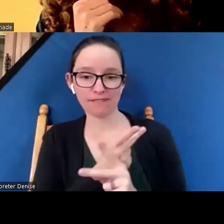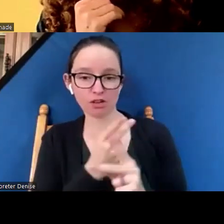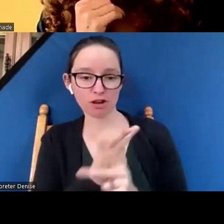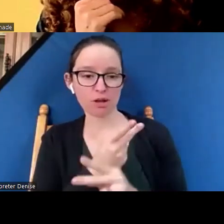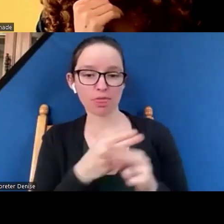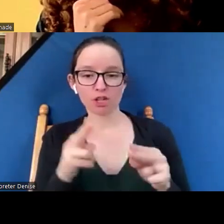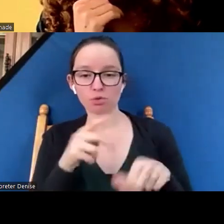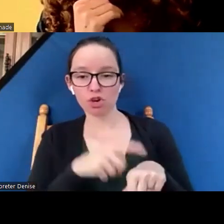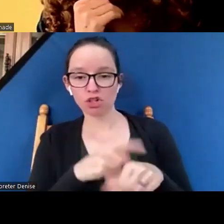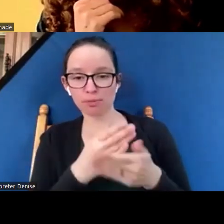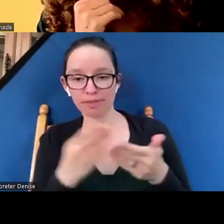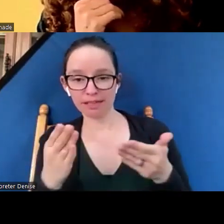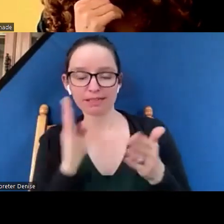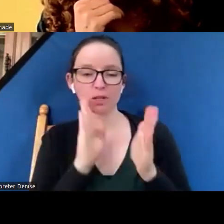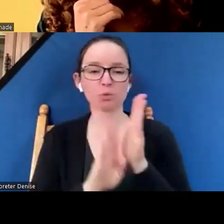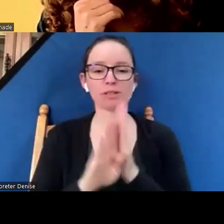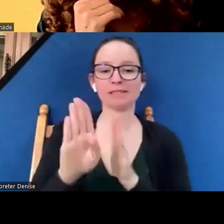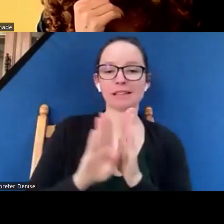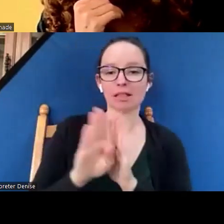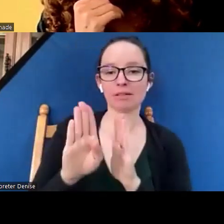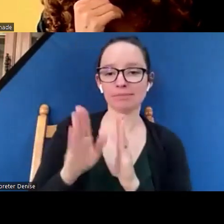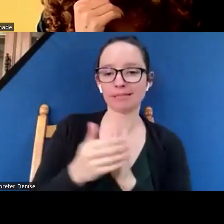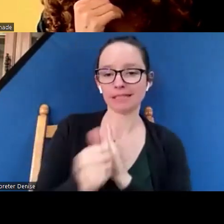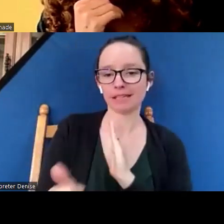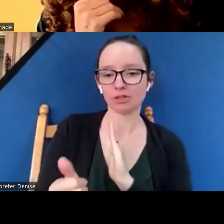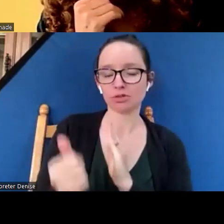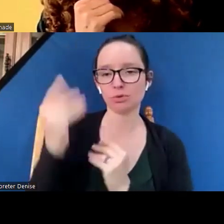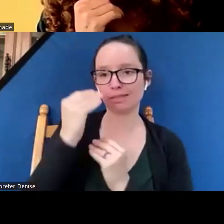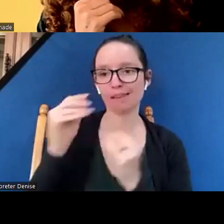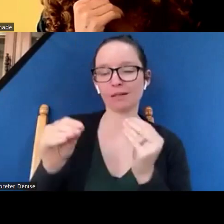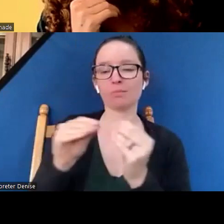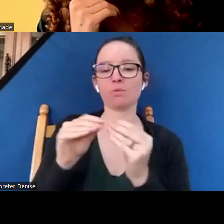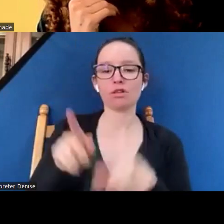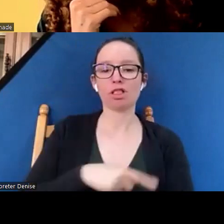the skills to think long term as as they do that.